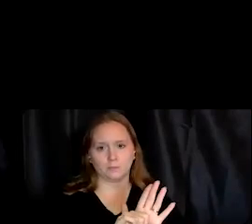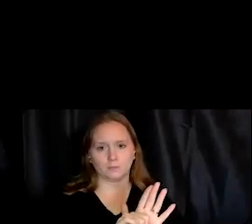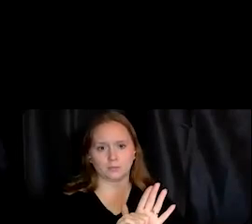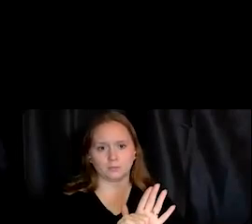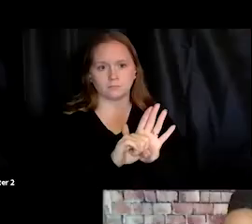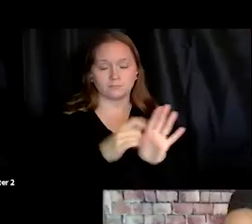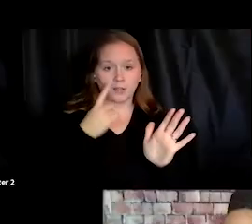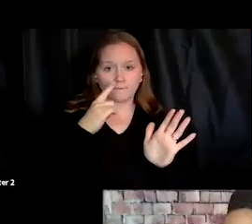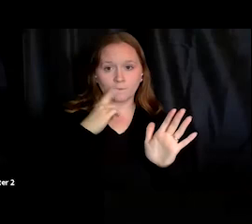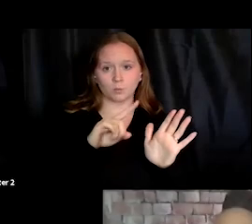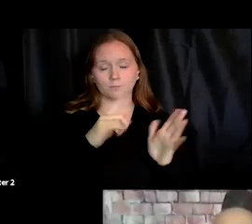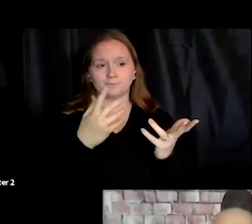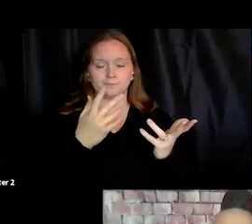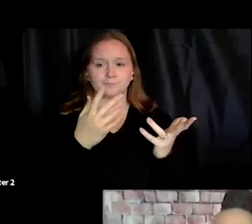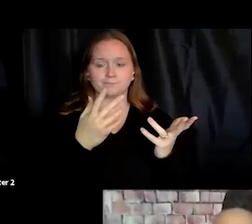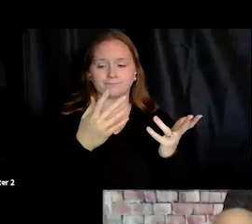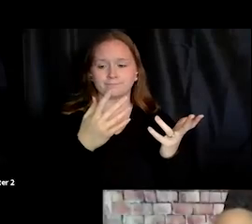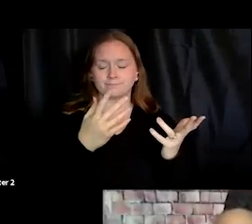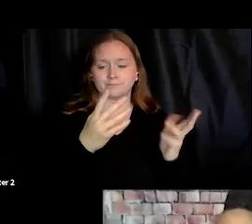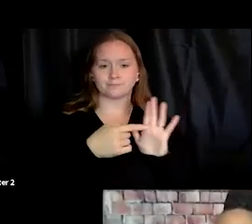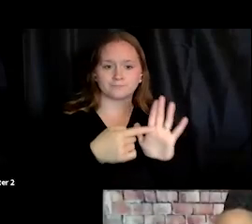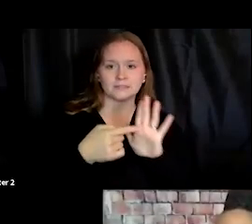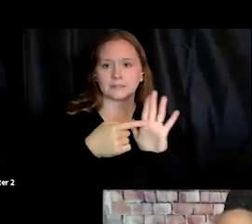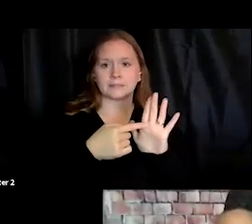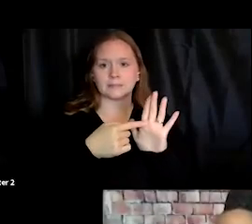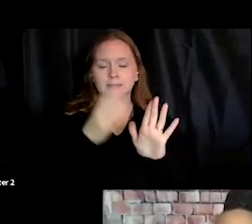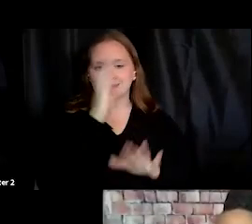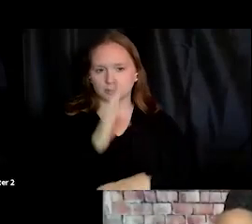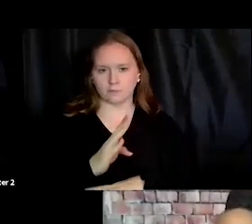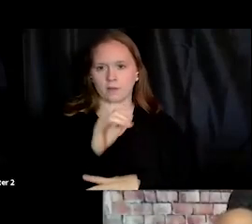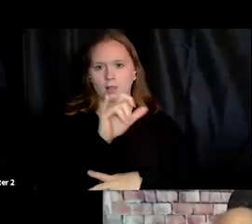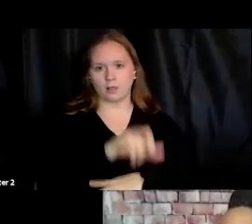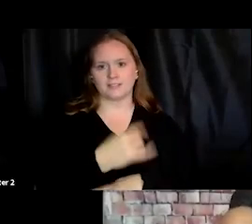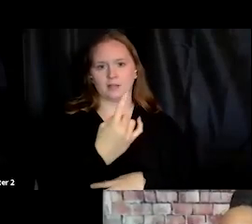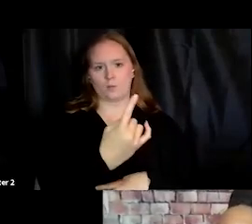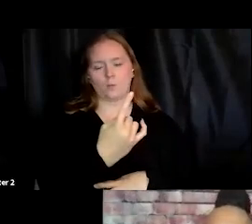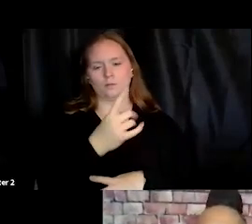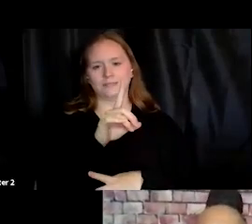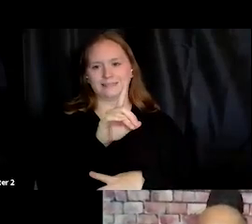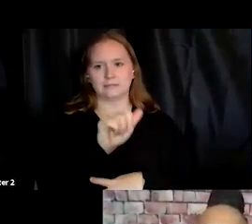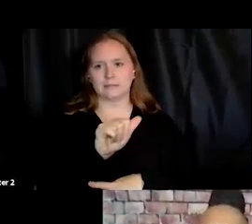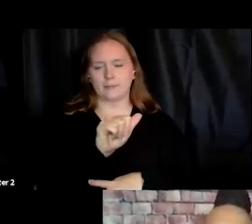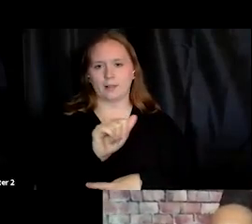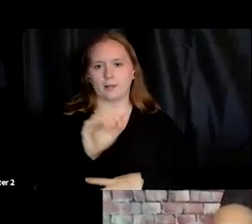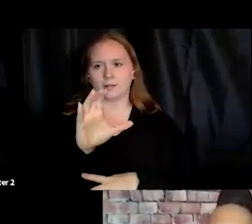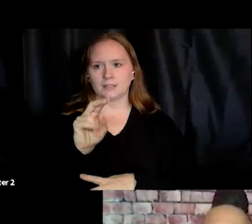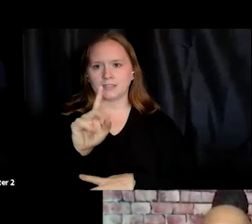or a related psychotic disorder as one of their disabling conditions. That's the first goal.